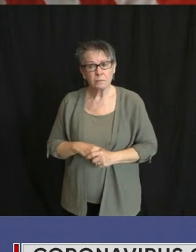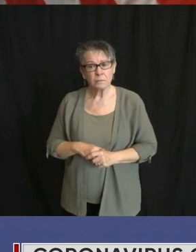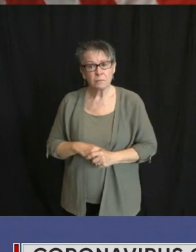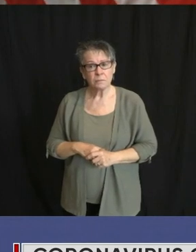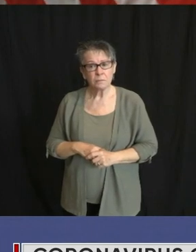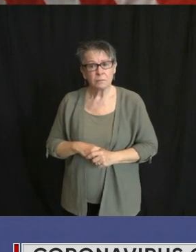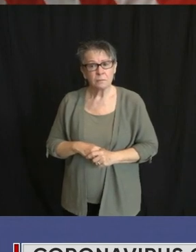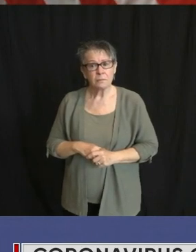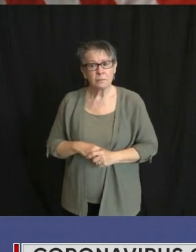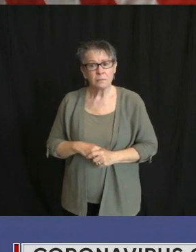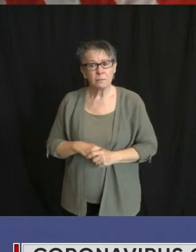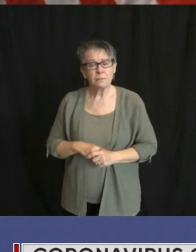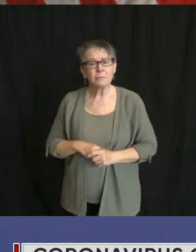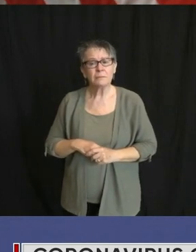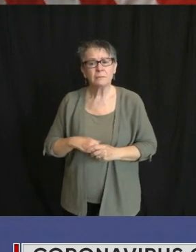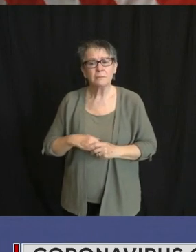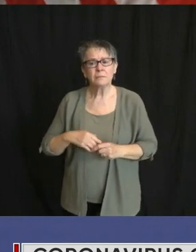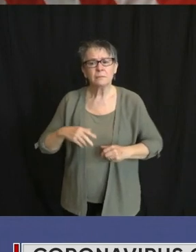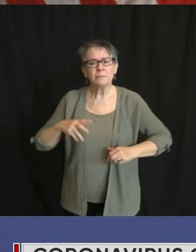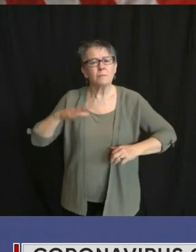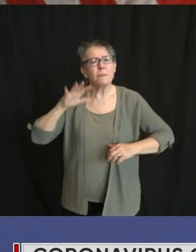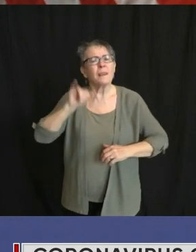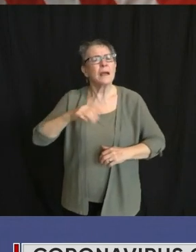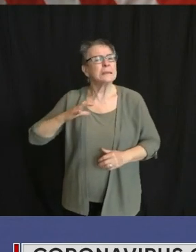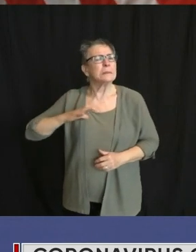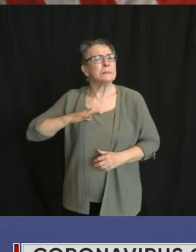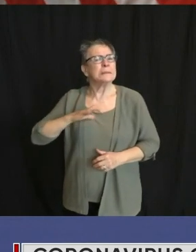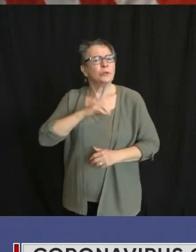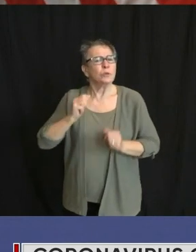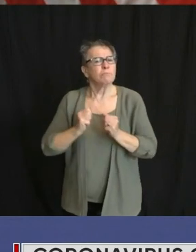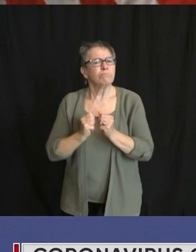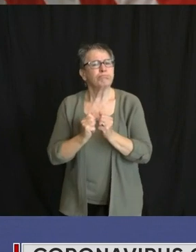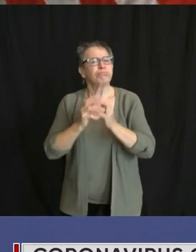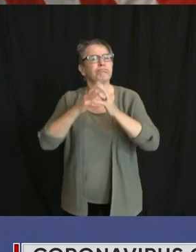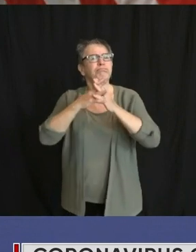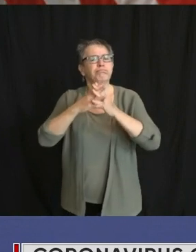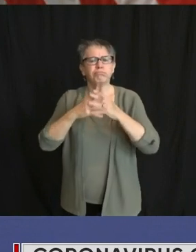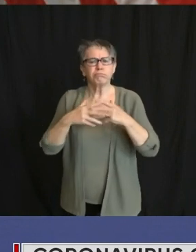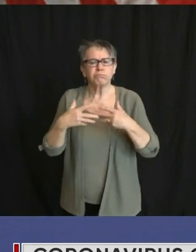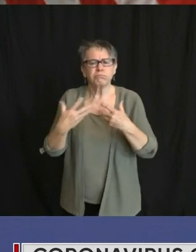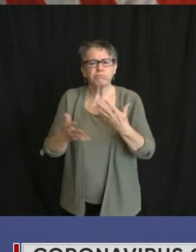FIRST, WONDERING WHAT YO ARE